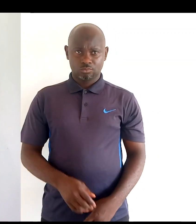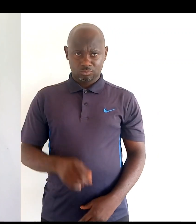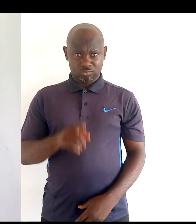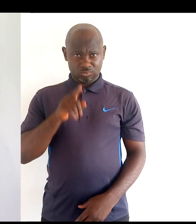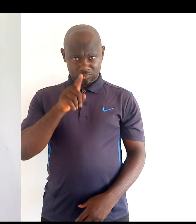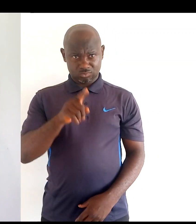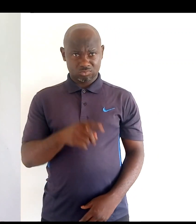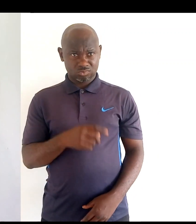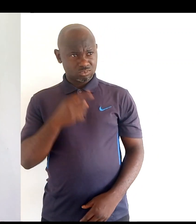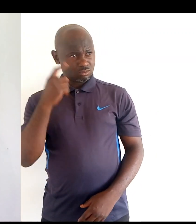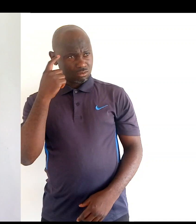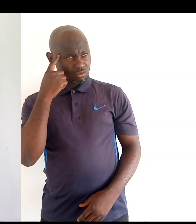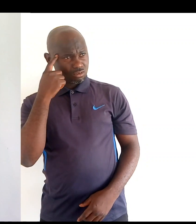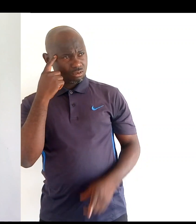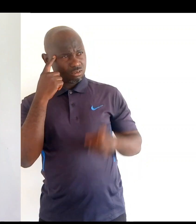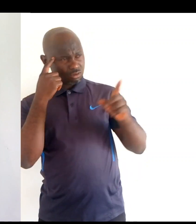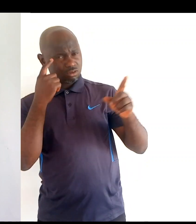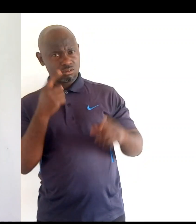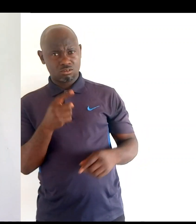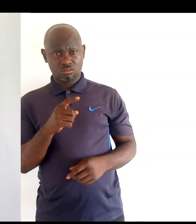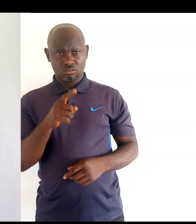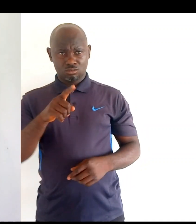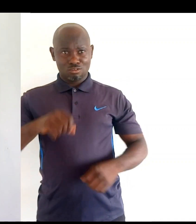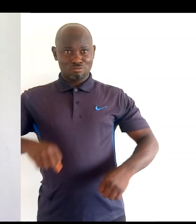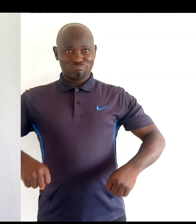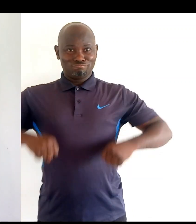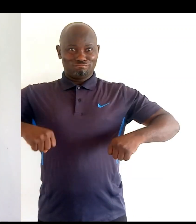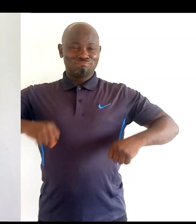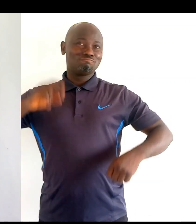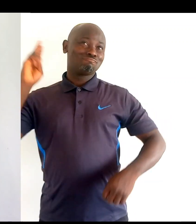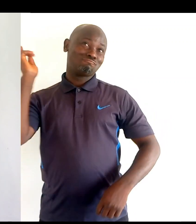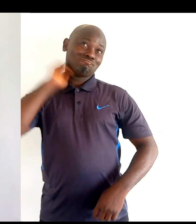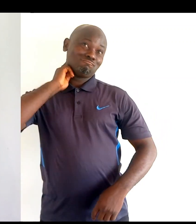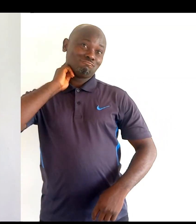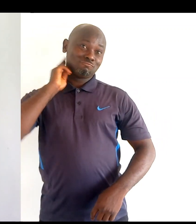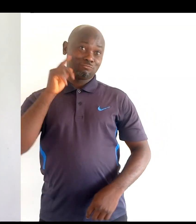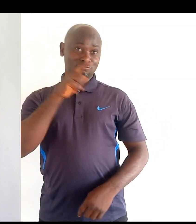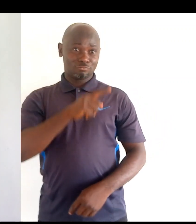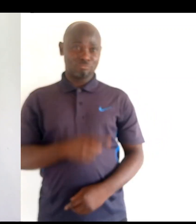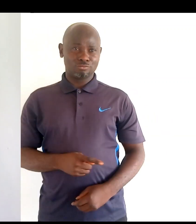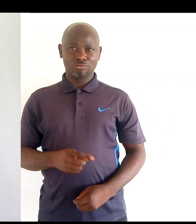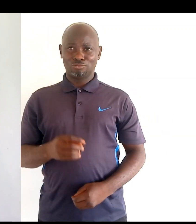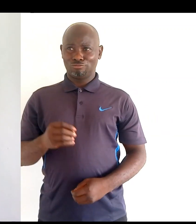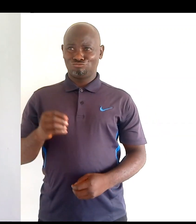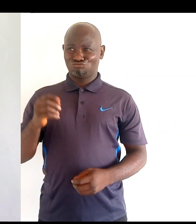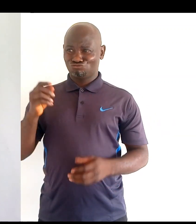that is the indigenous African languages, even looked down on and to avoid being stigmatized,